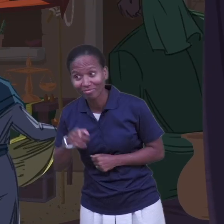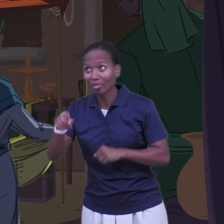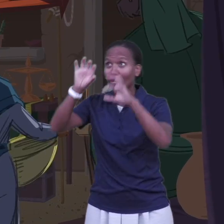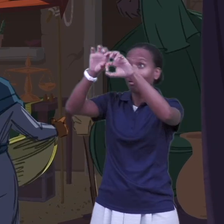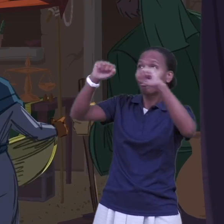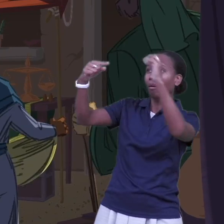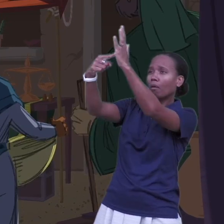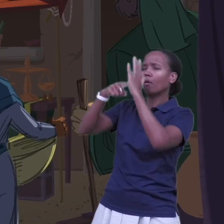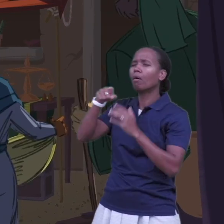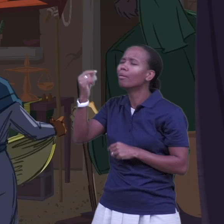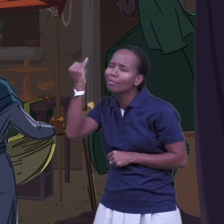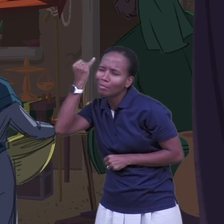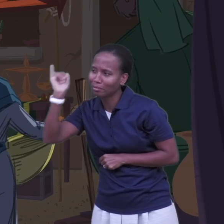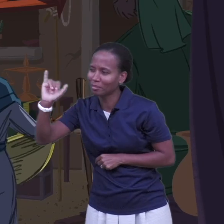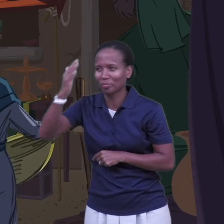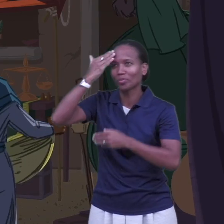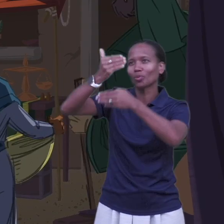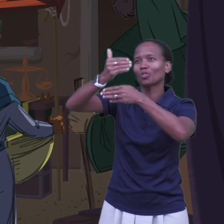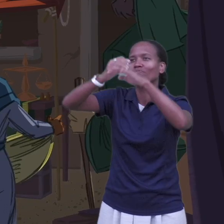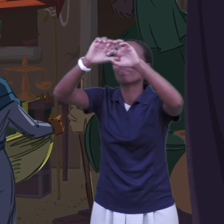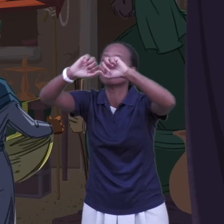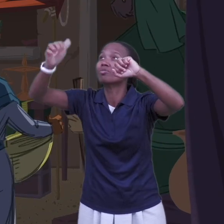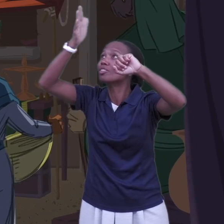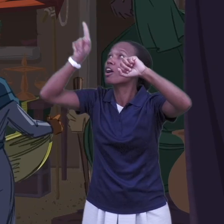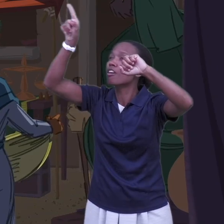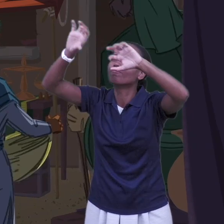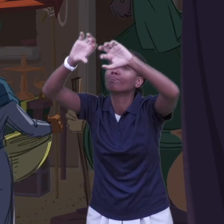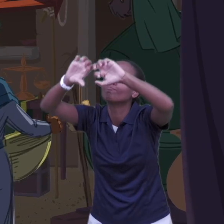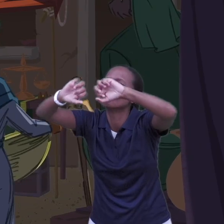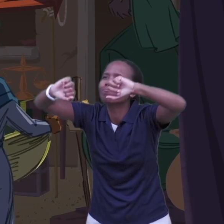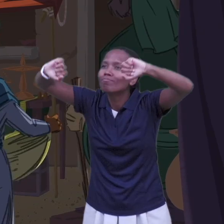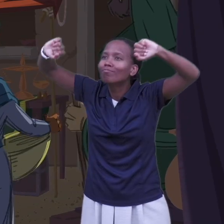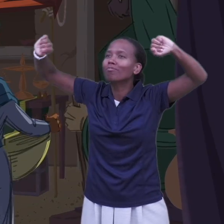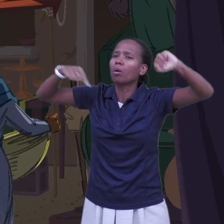Tim: Right. Now, in the Bible, an apocalypse is when God pulls back the curtain to